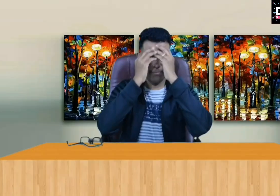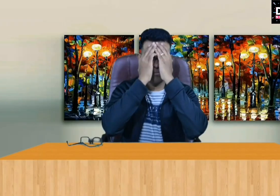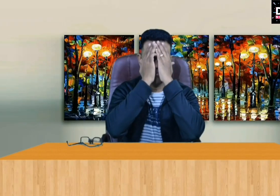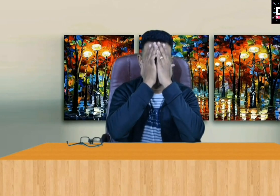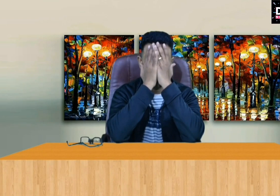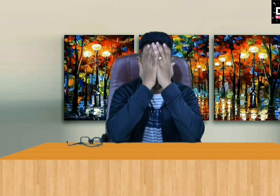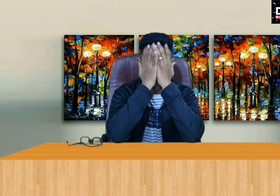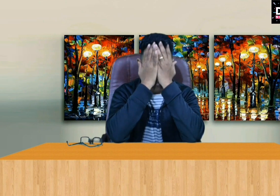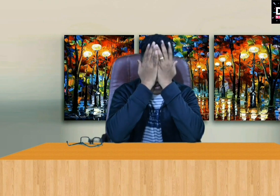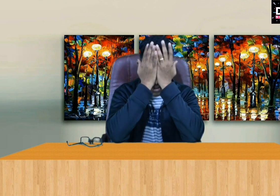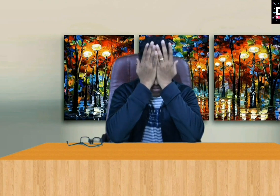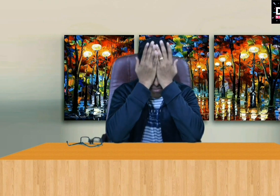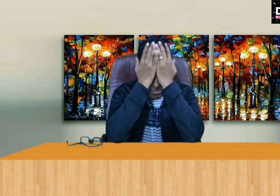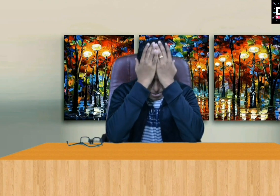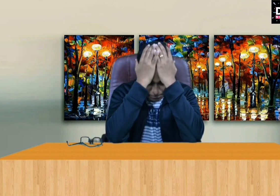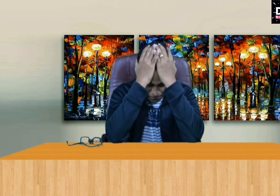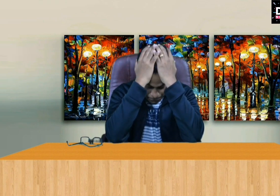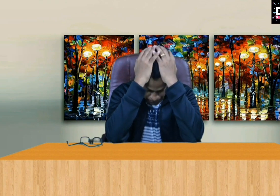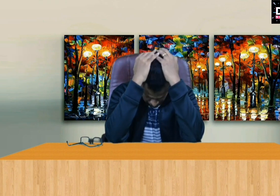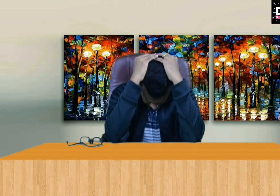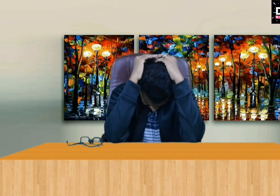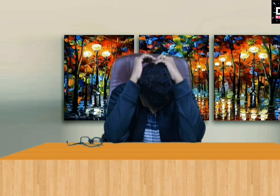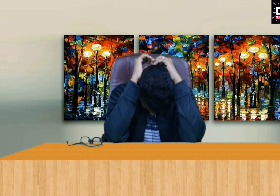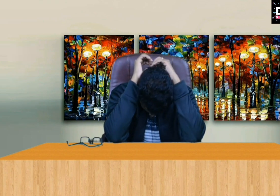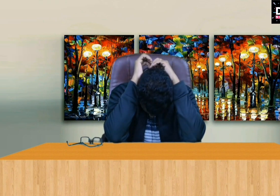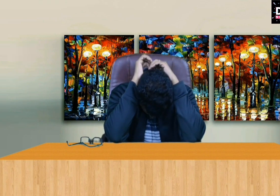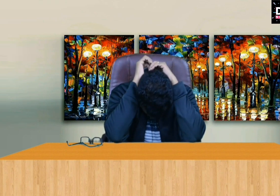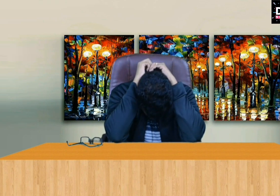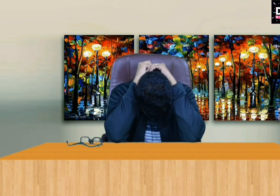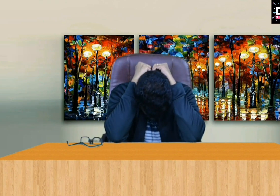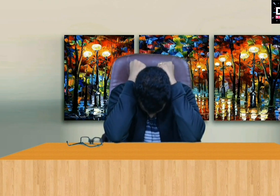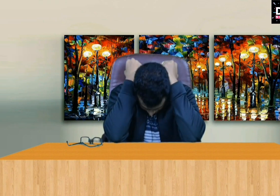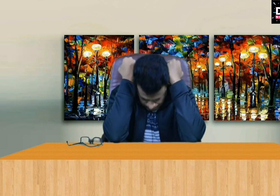[Disappoint]